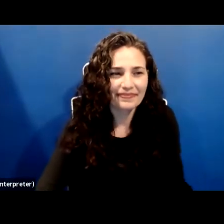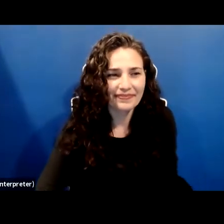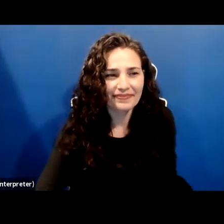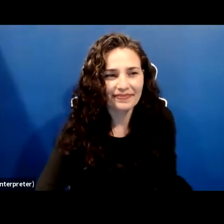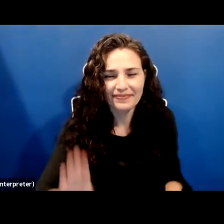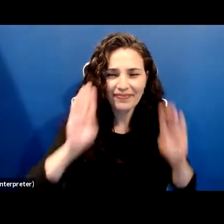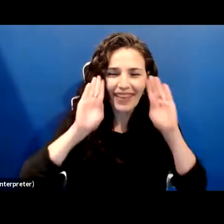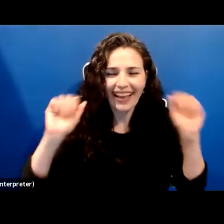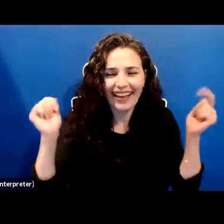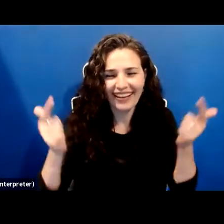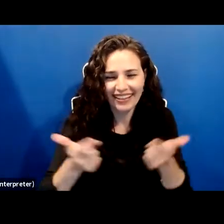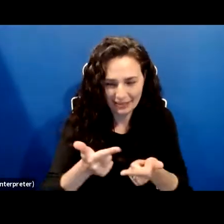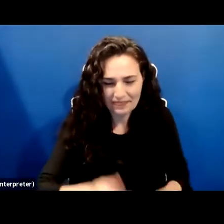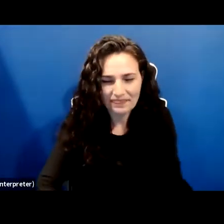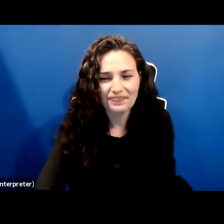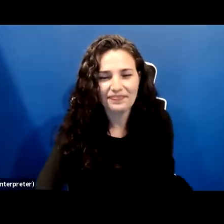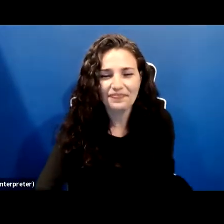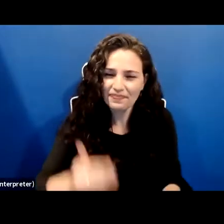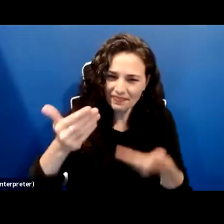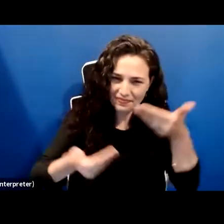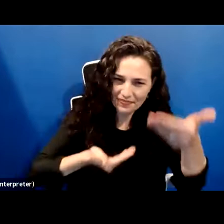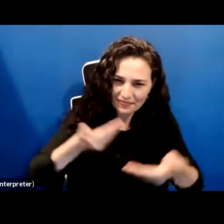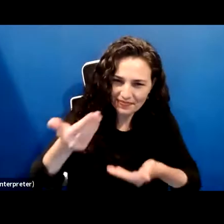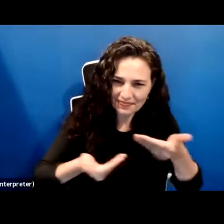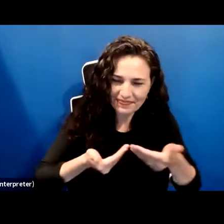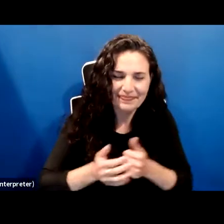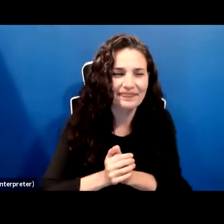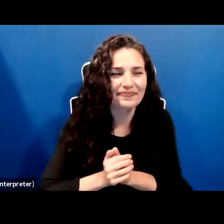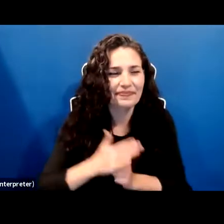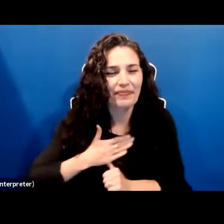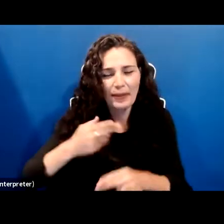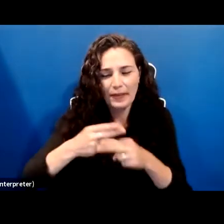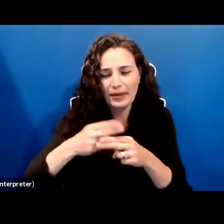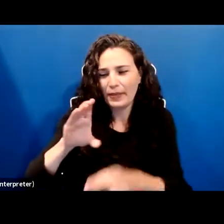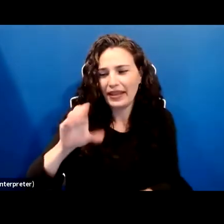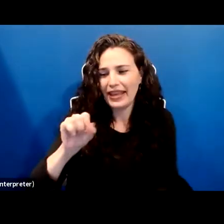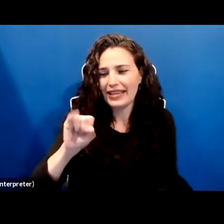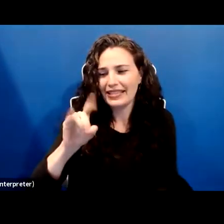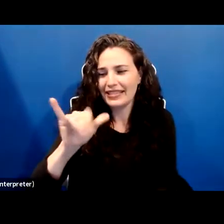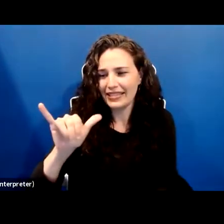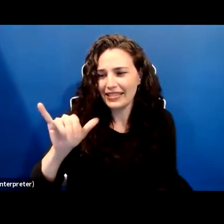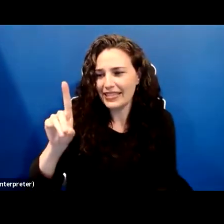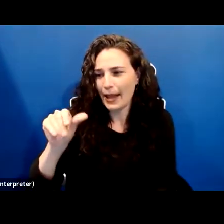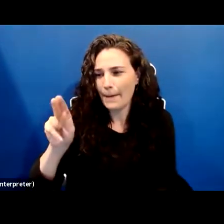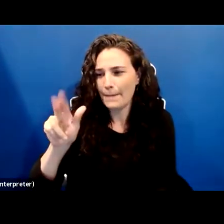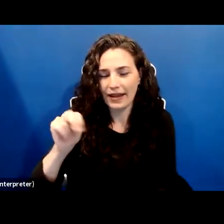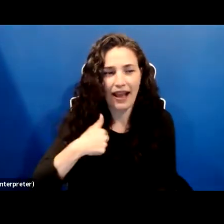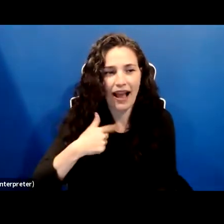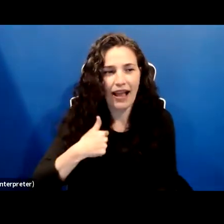Hello everyone. Welcome. My name is Cassidy Dimon. I am the Associate Director